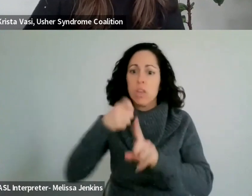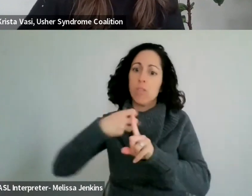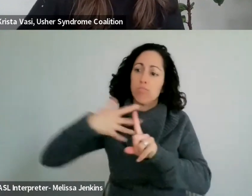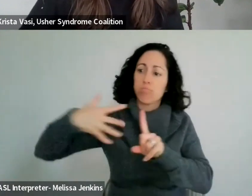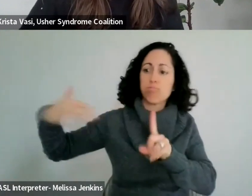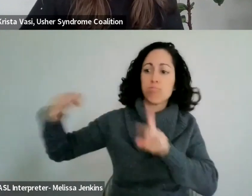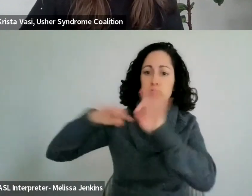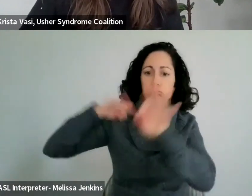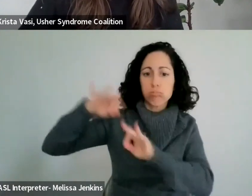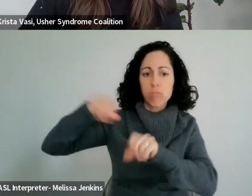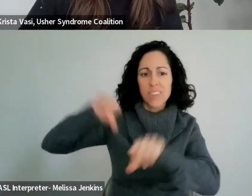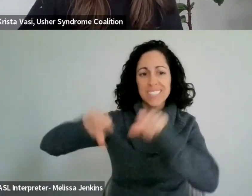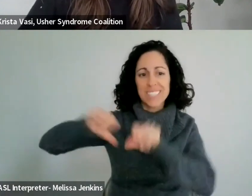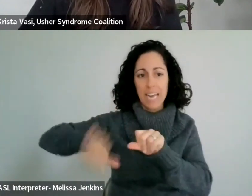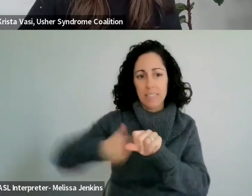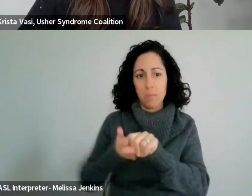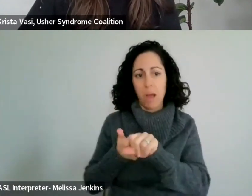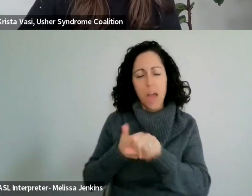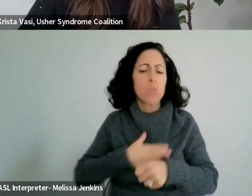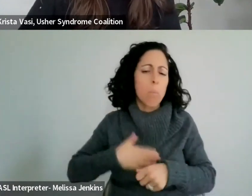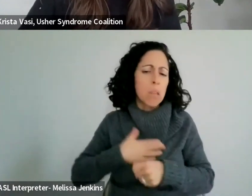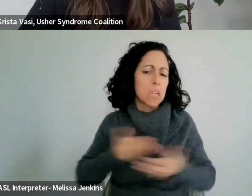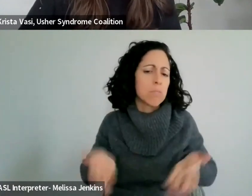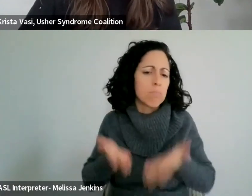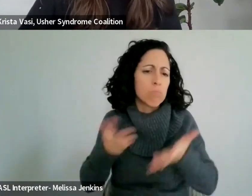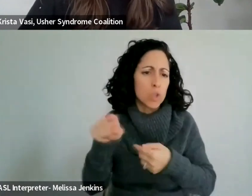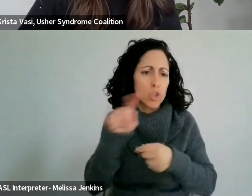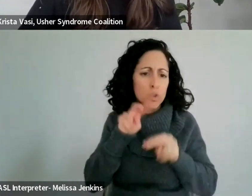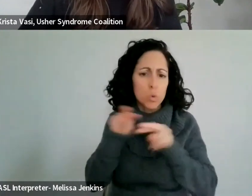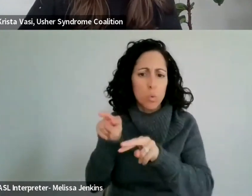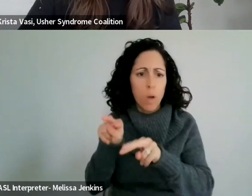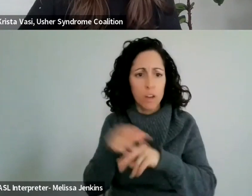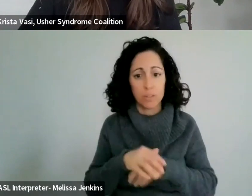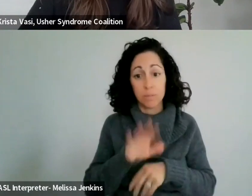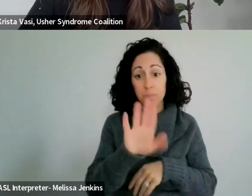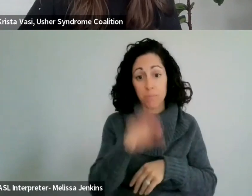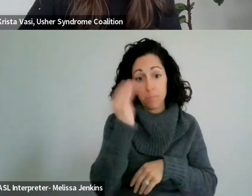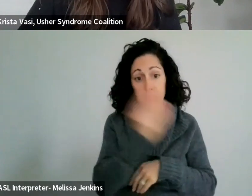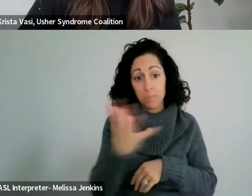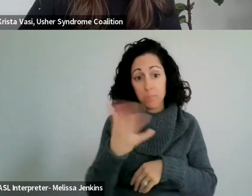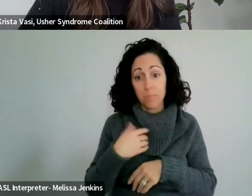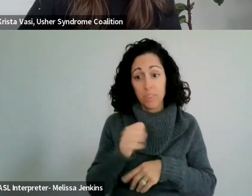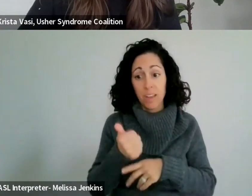so please do check that out. We have 10 minutes left, Doreen, so let's have